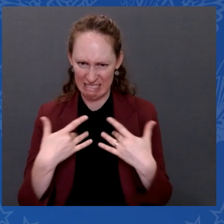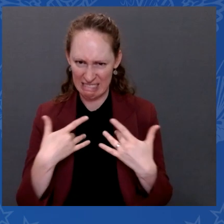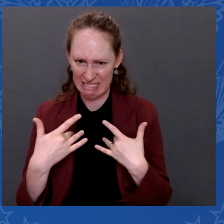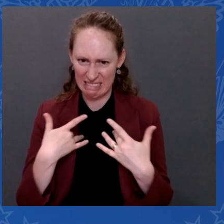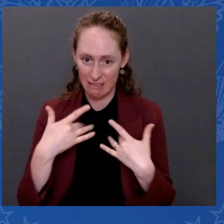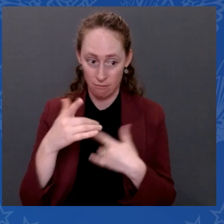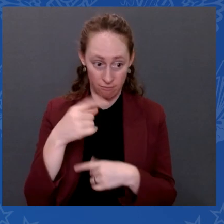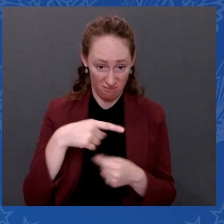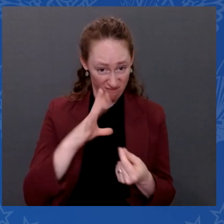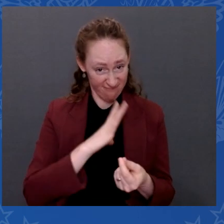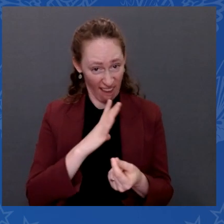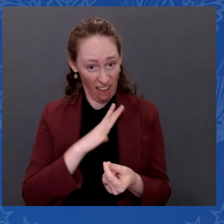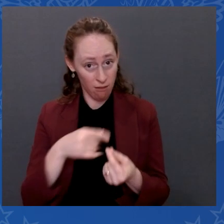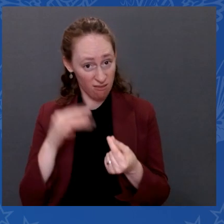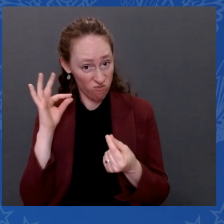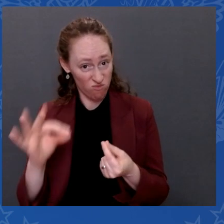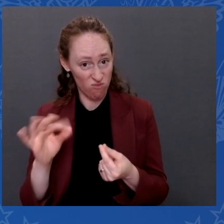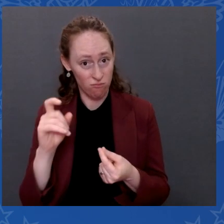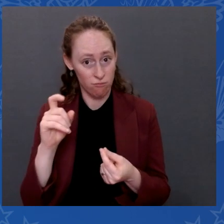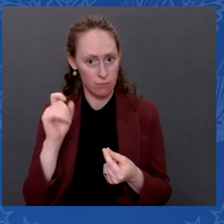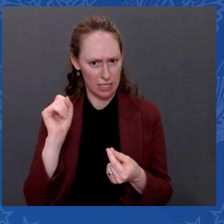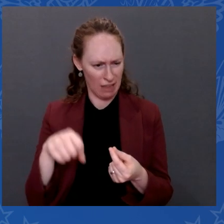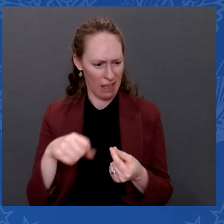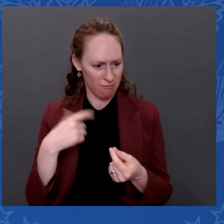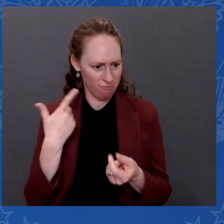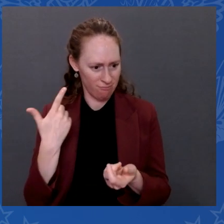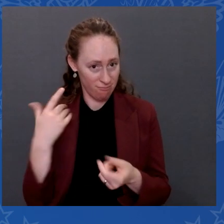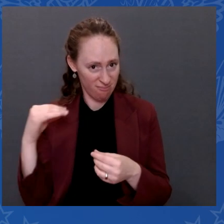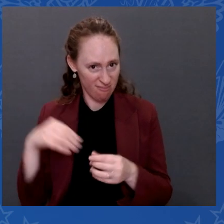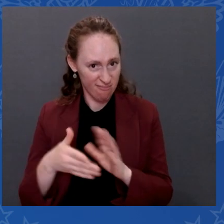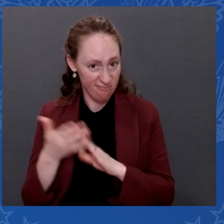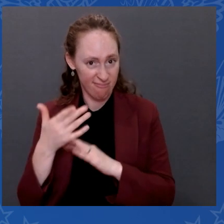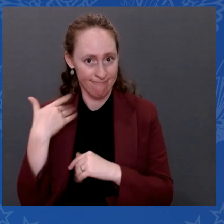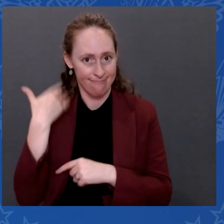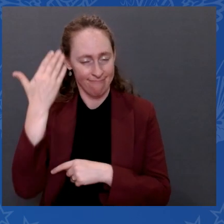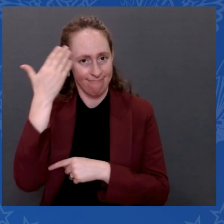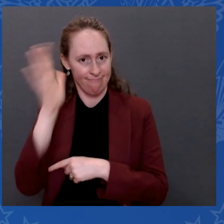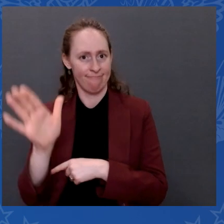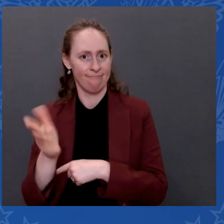The President: Well, we've actually increased manufacturing, thank God, even though we've missed opportunities.